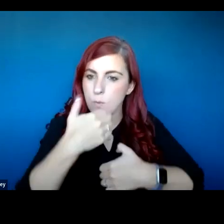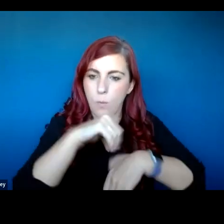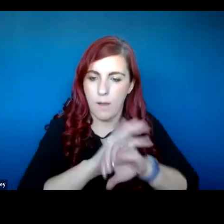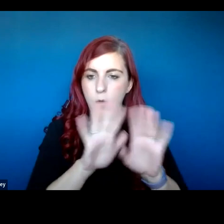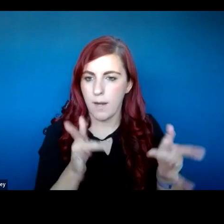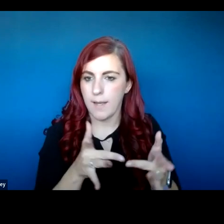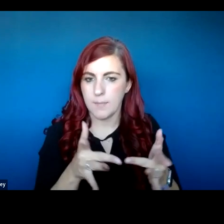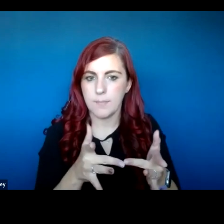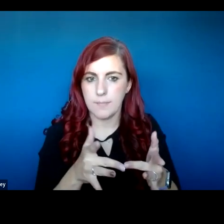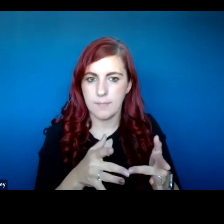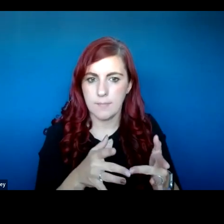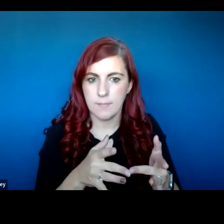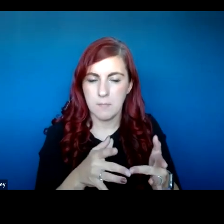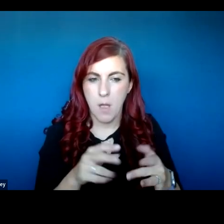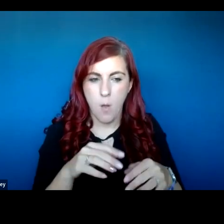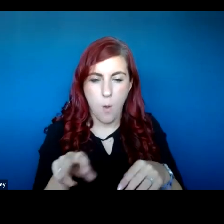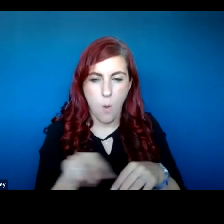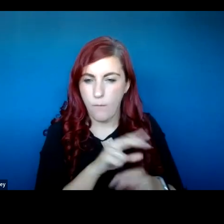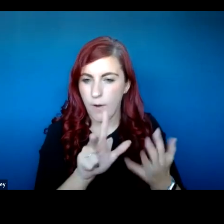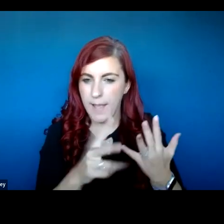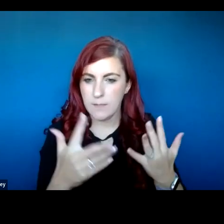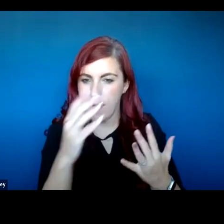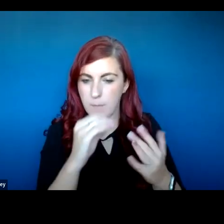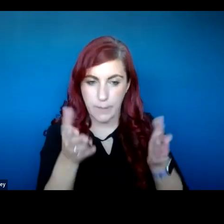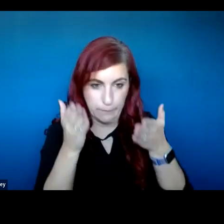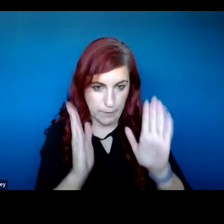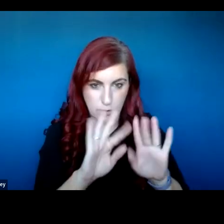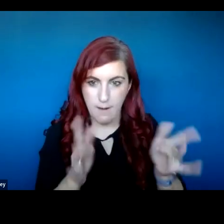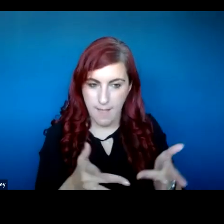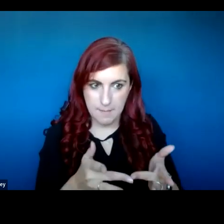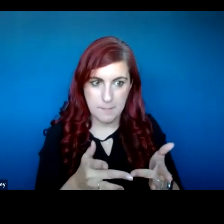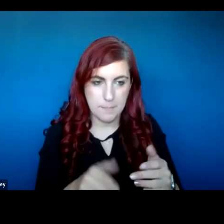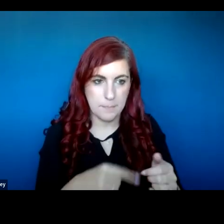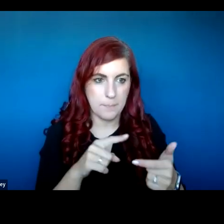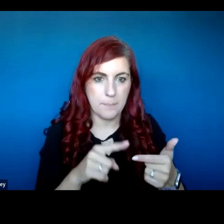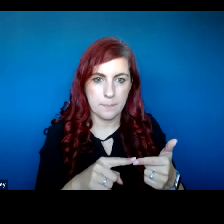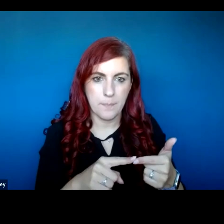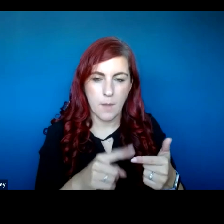was more than 85% of the surveys were completed online and then 178